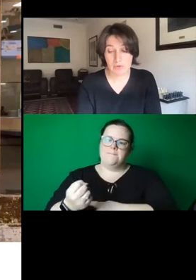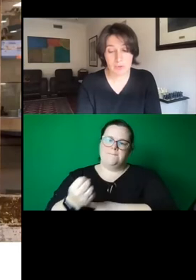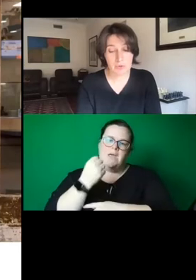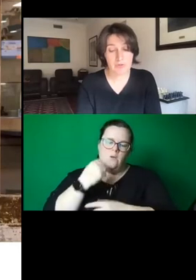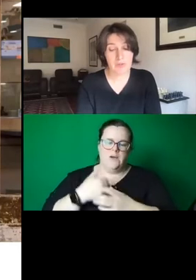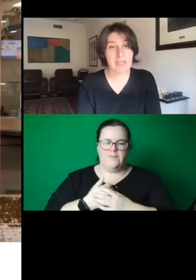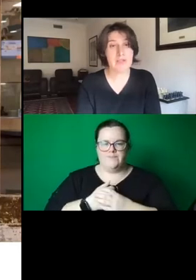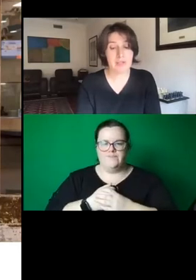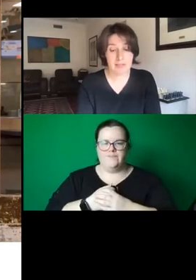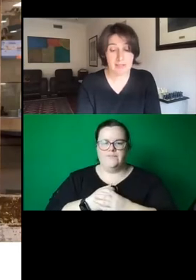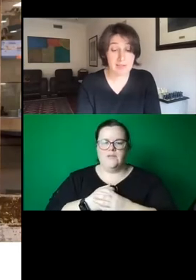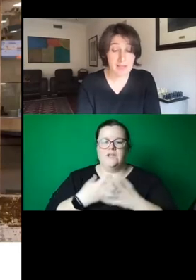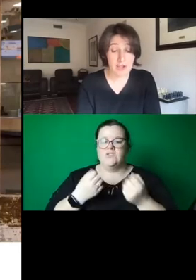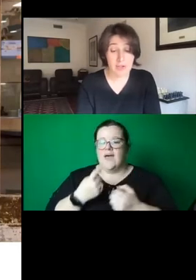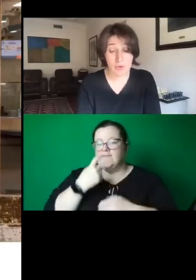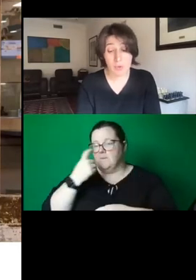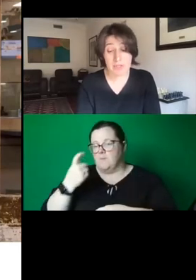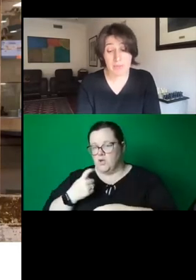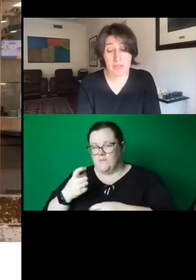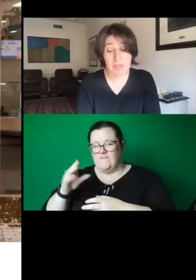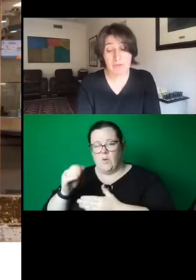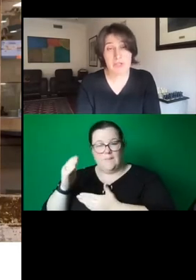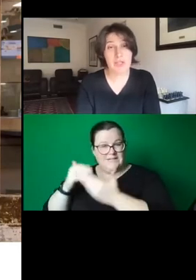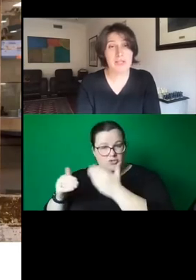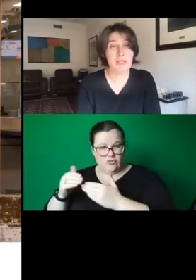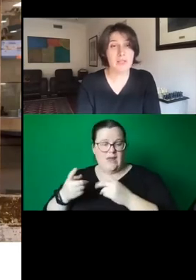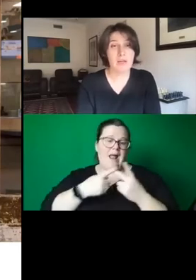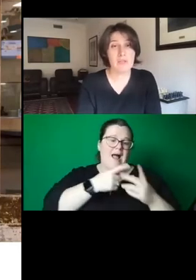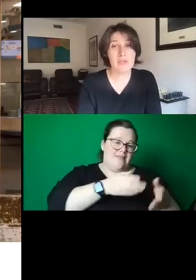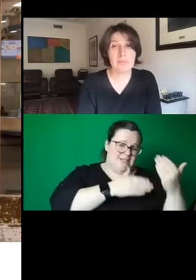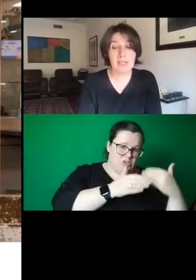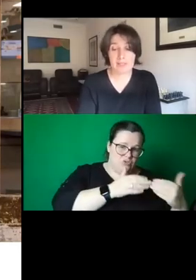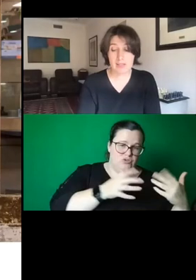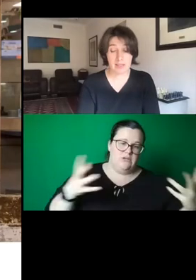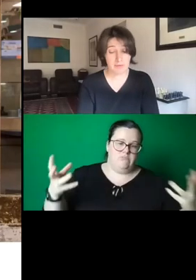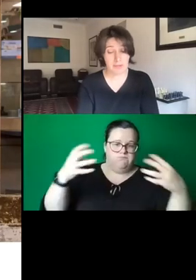different histories the installation talked about our fragility vulnerability and fear